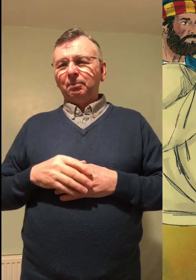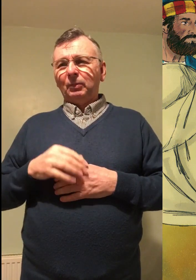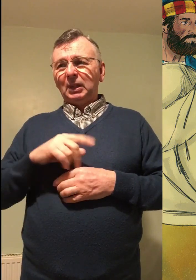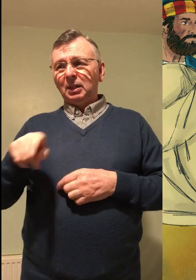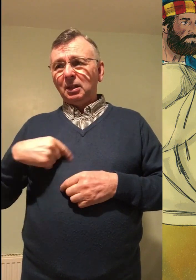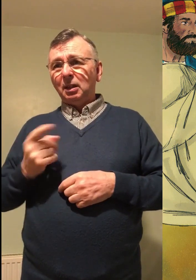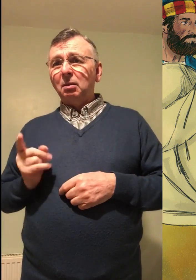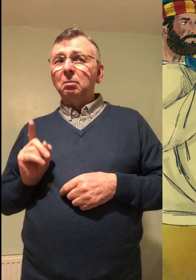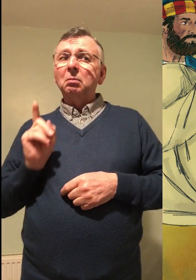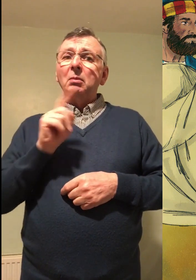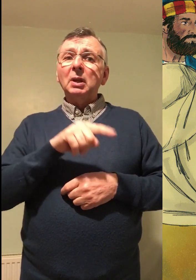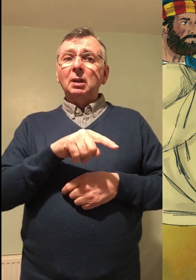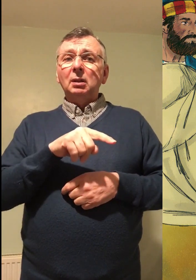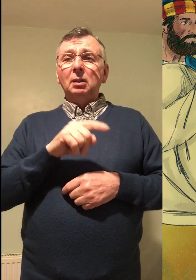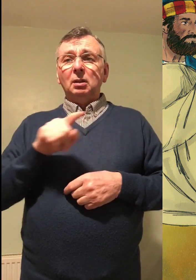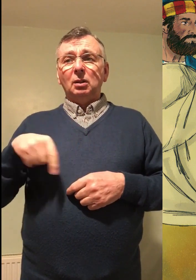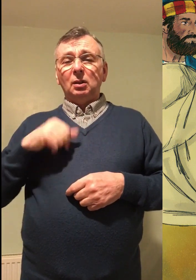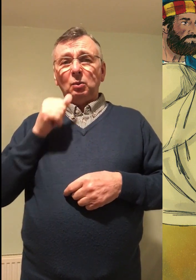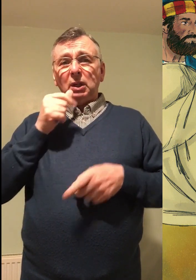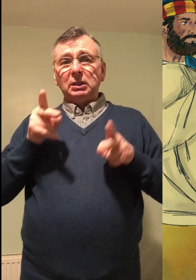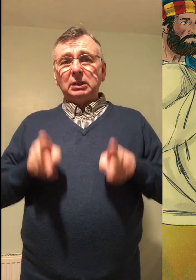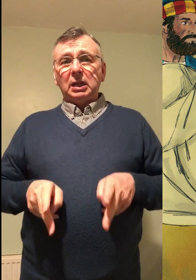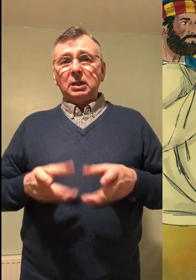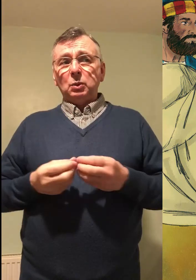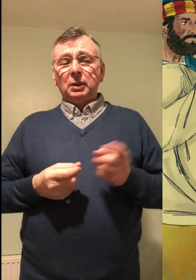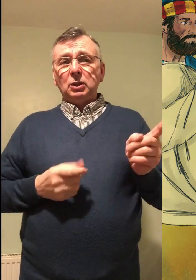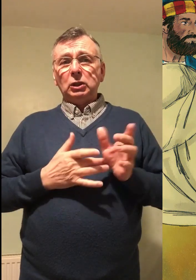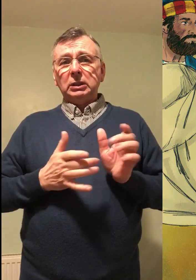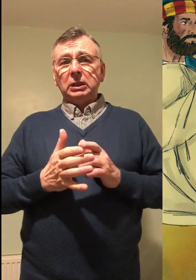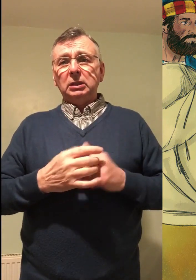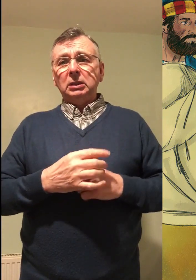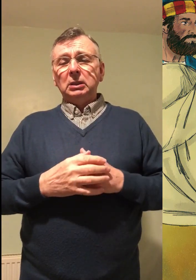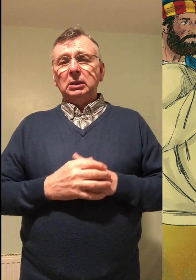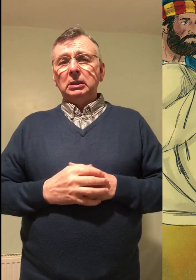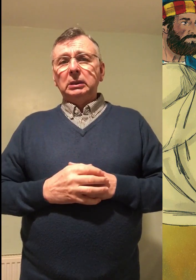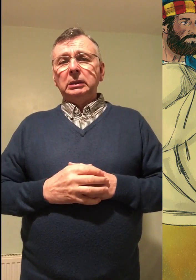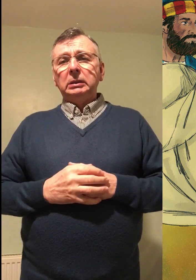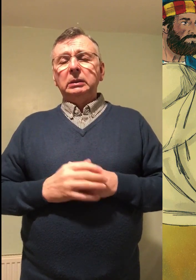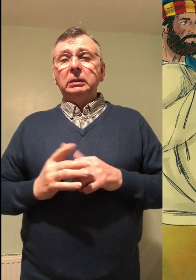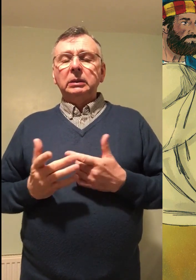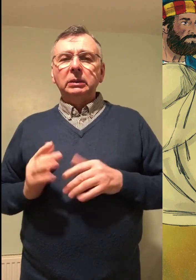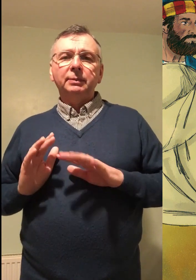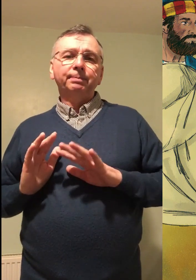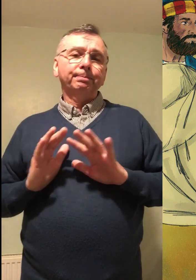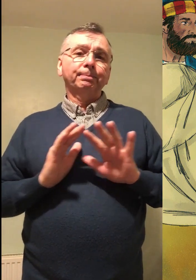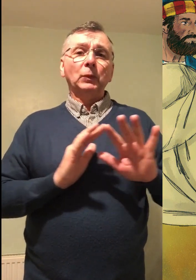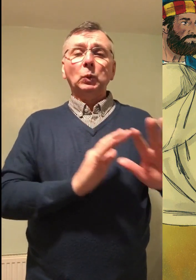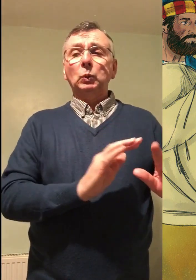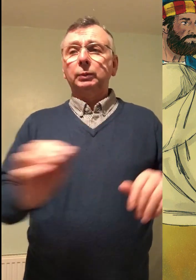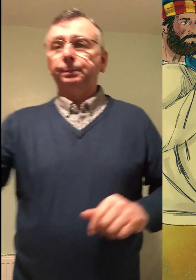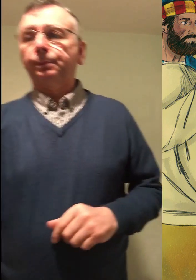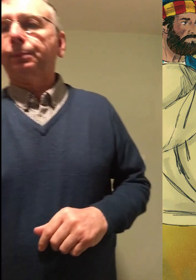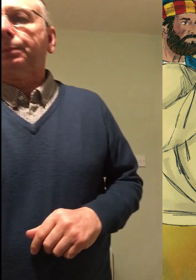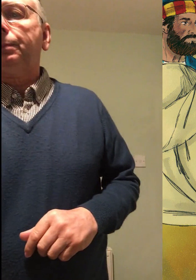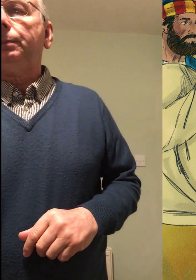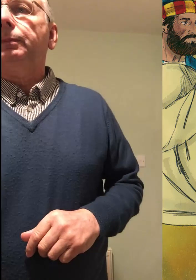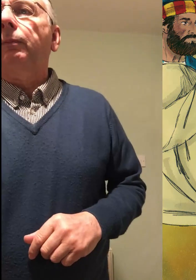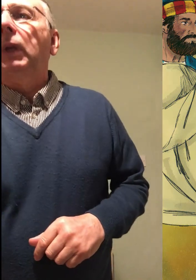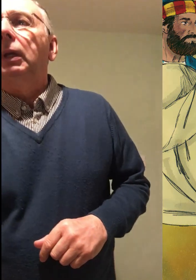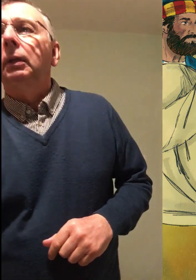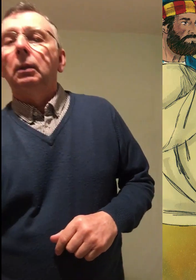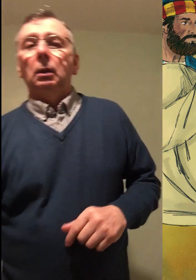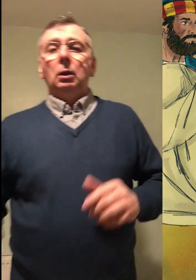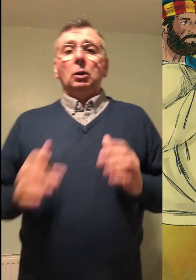the rest of the disciples, “Let us also go, that we may die with him.”